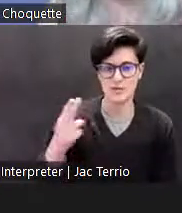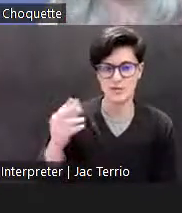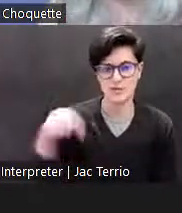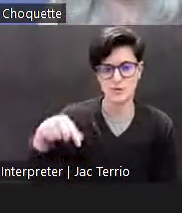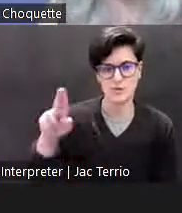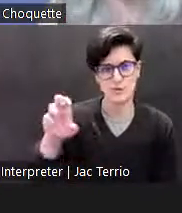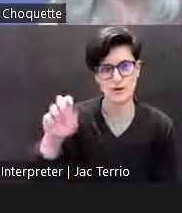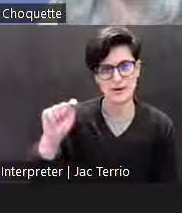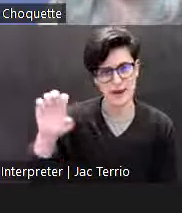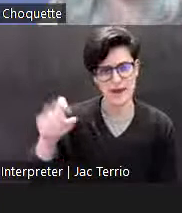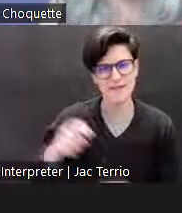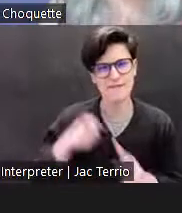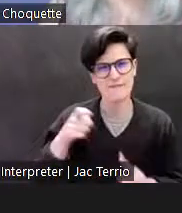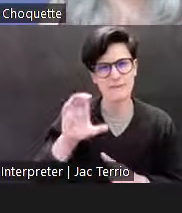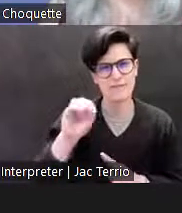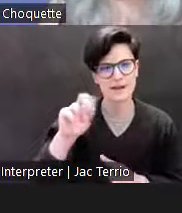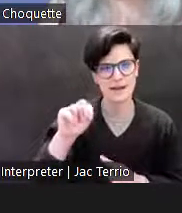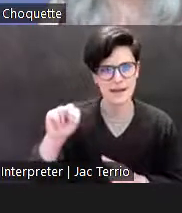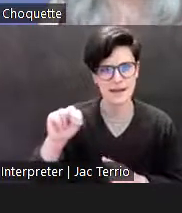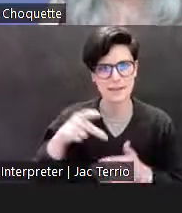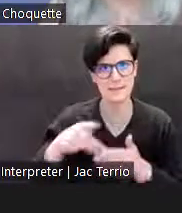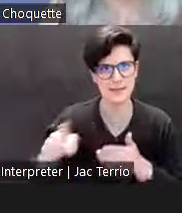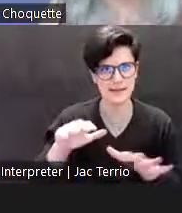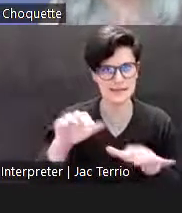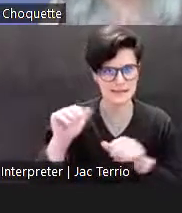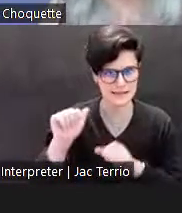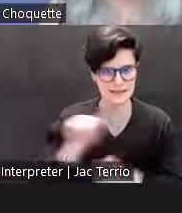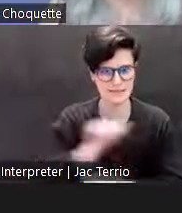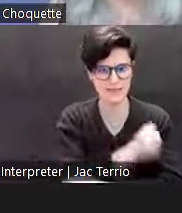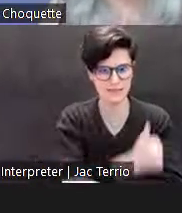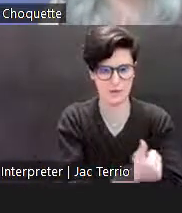15:41:38 We're going to talk briefly about the fm L.